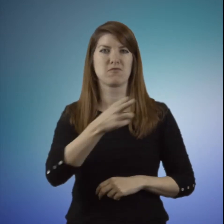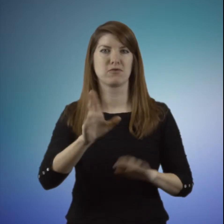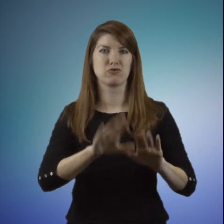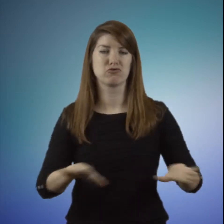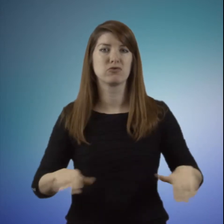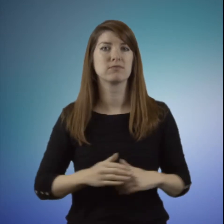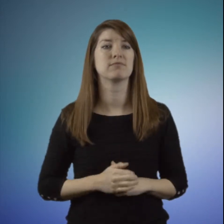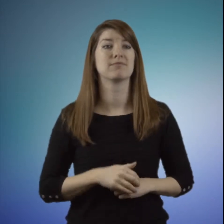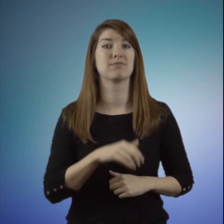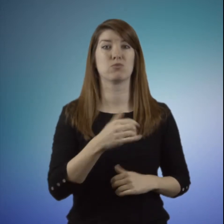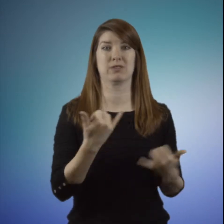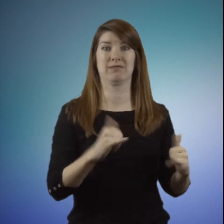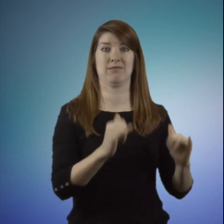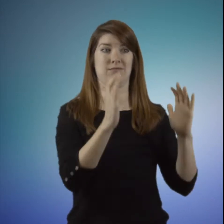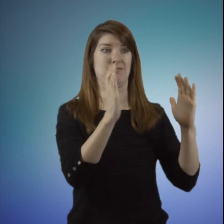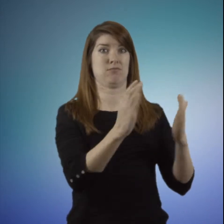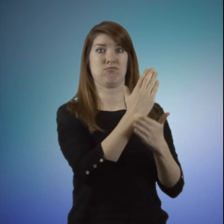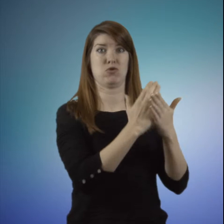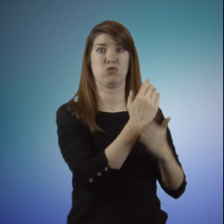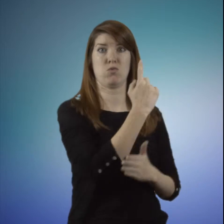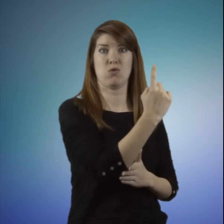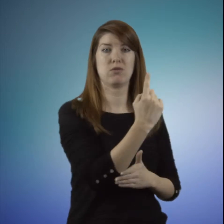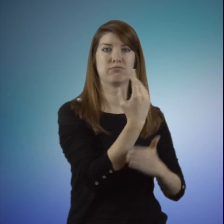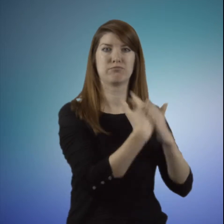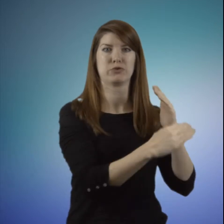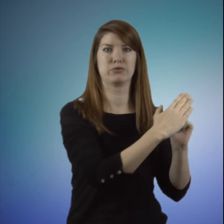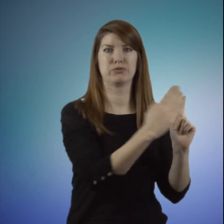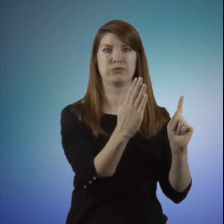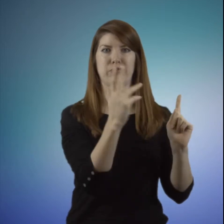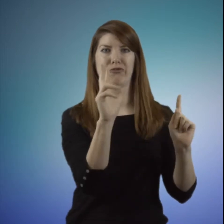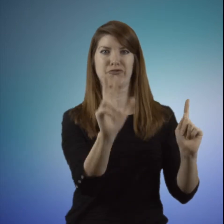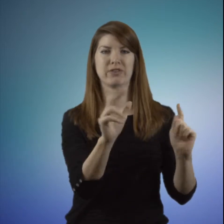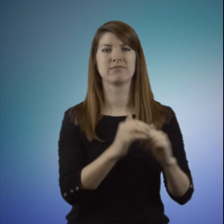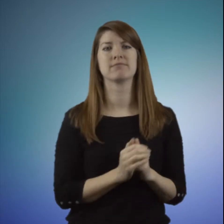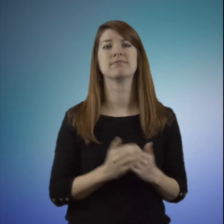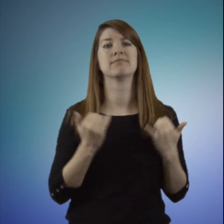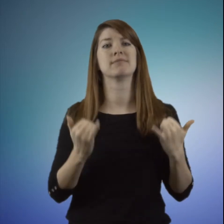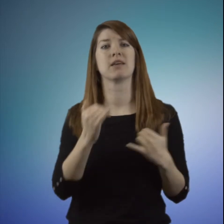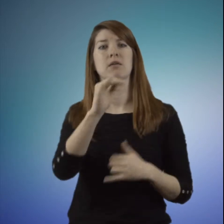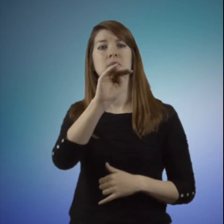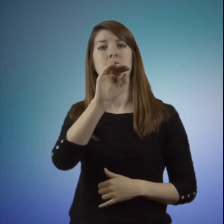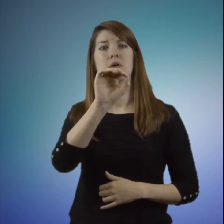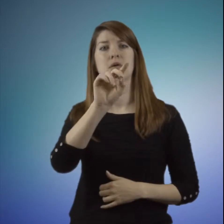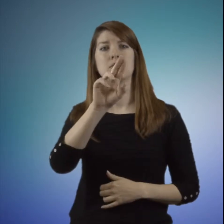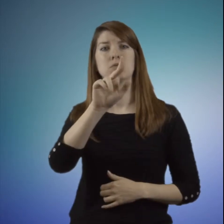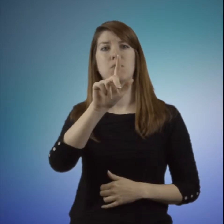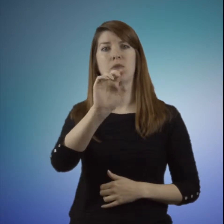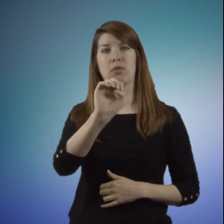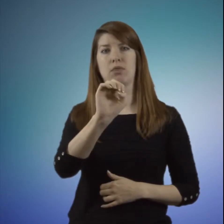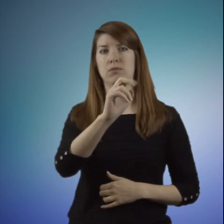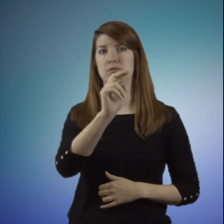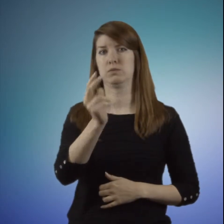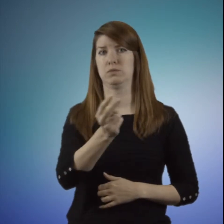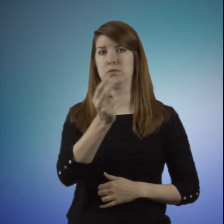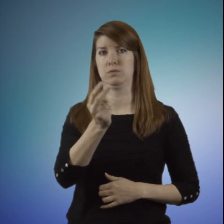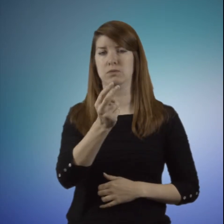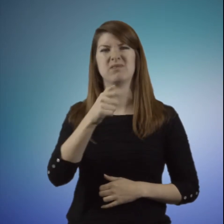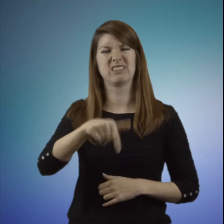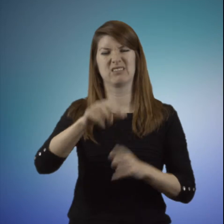This is part 1 birth to 3. And we're going to be talking about module 2 now, which is terminology that we use